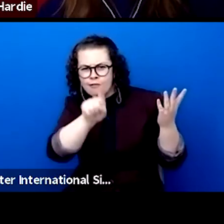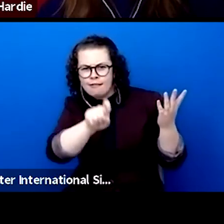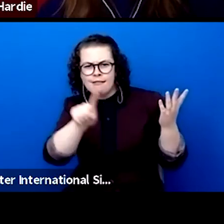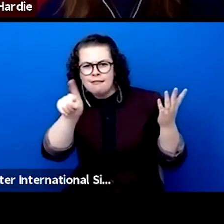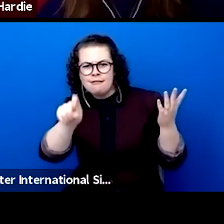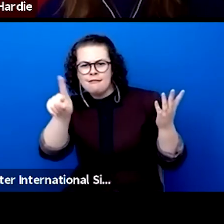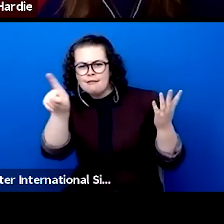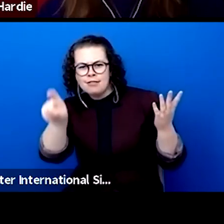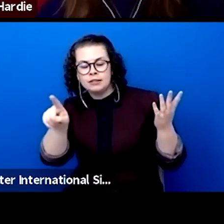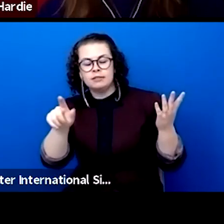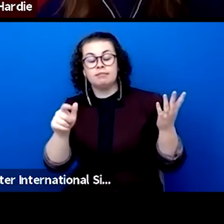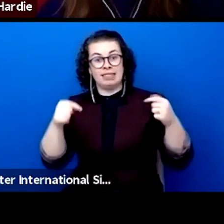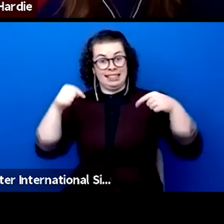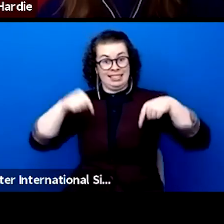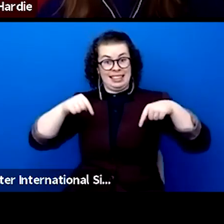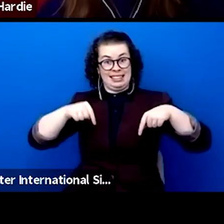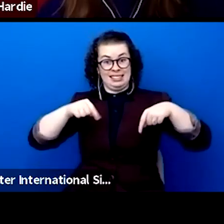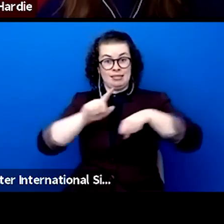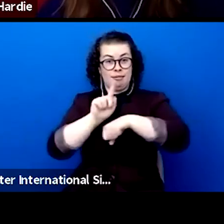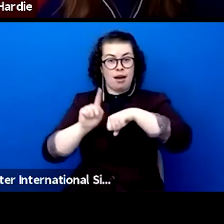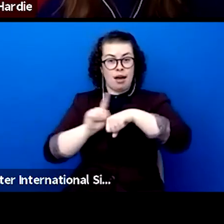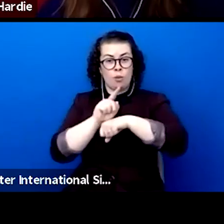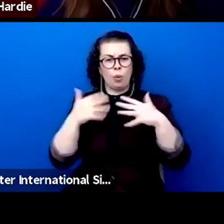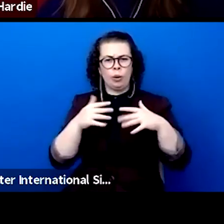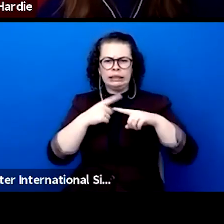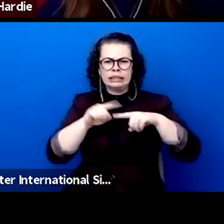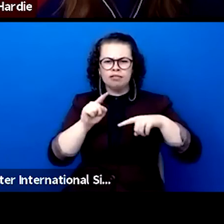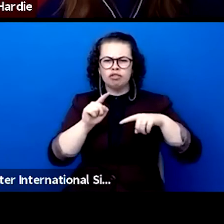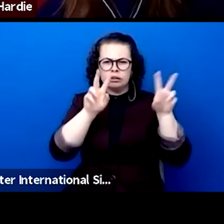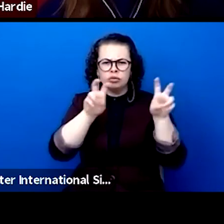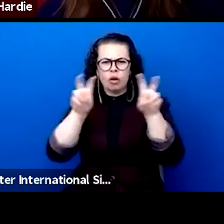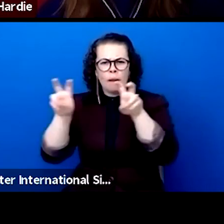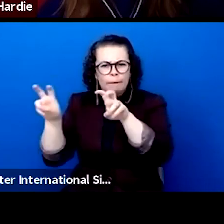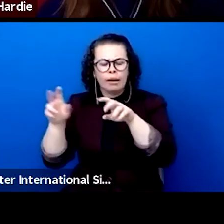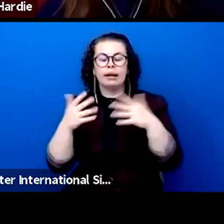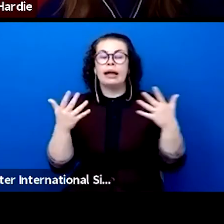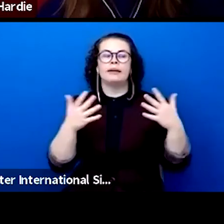we touched a lot of issues like investigate more, different ways of representation,